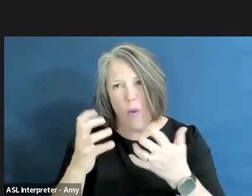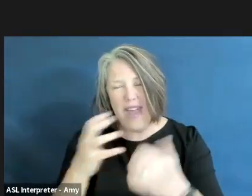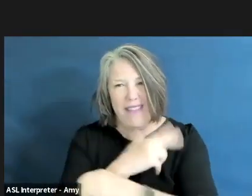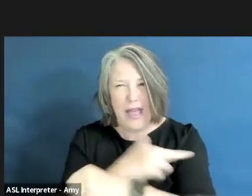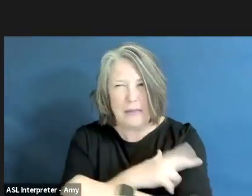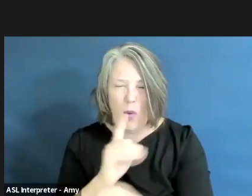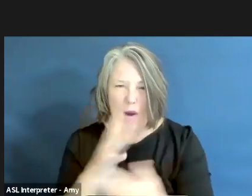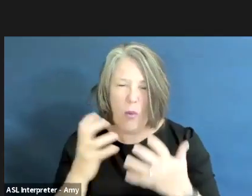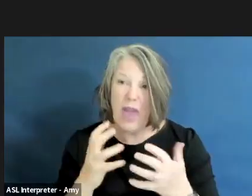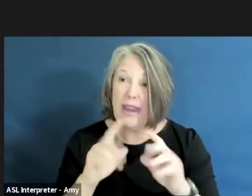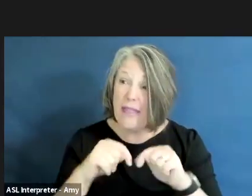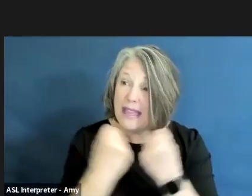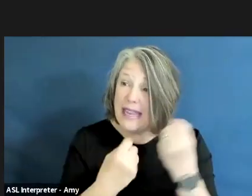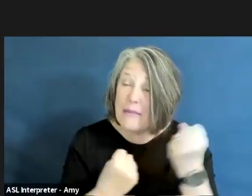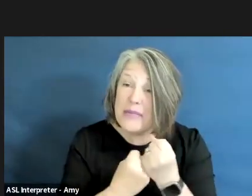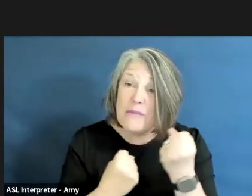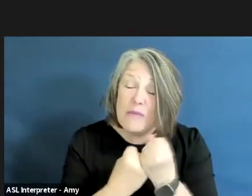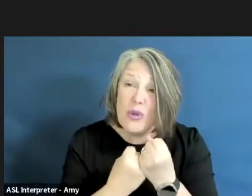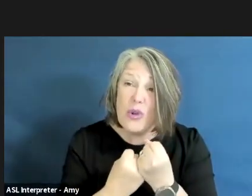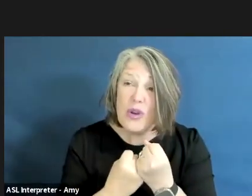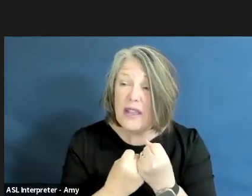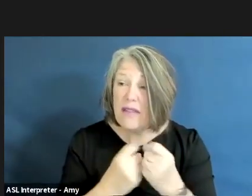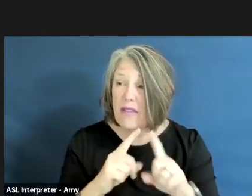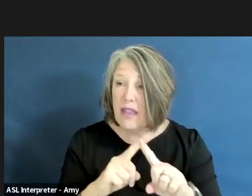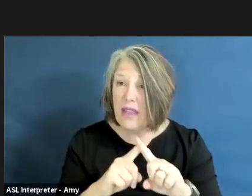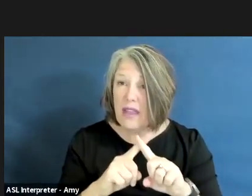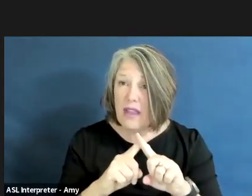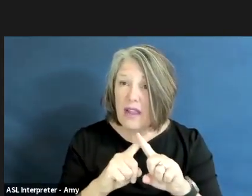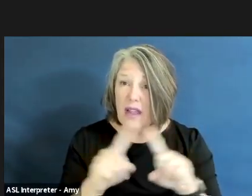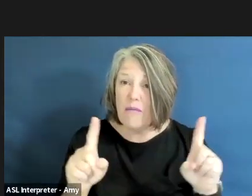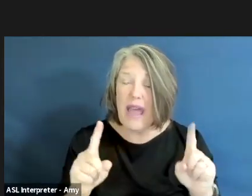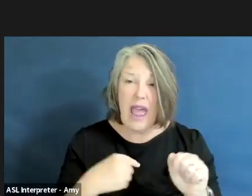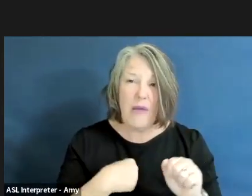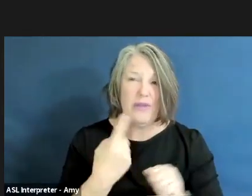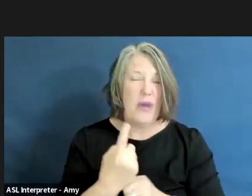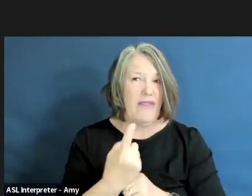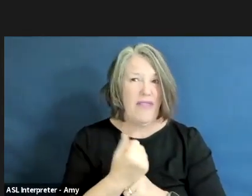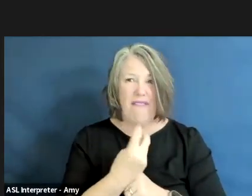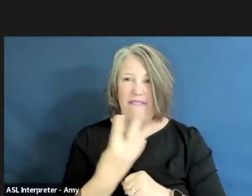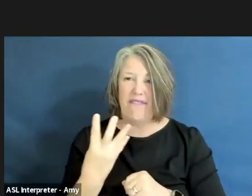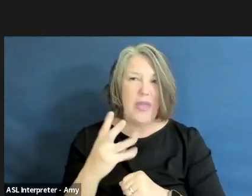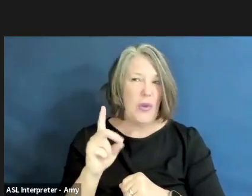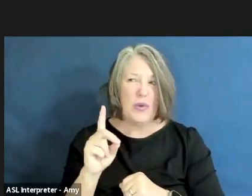but I was one of their very few disabled patients.